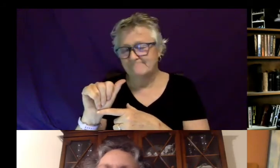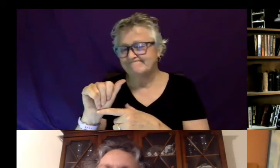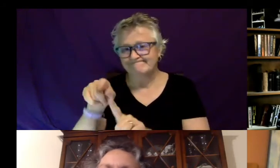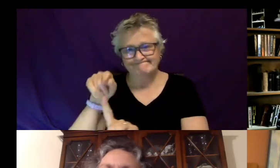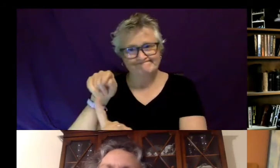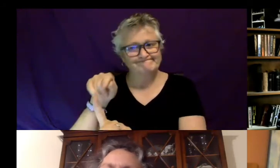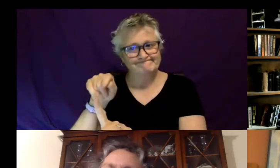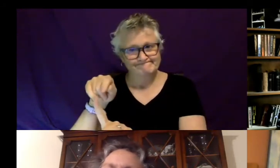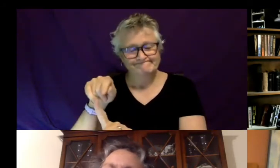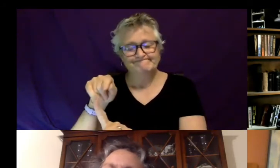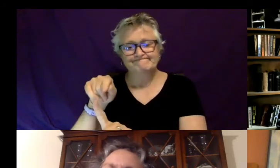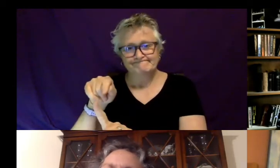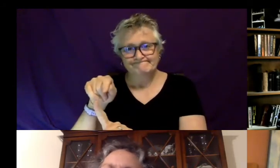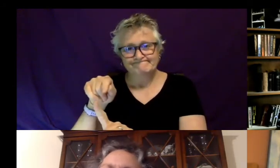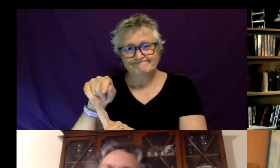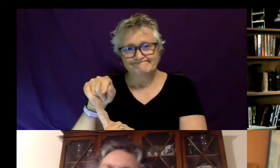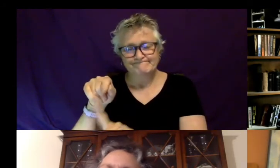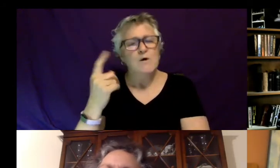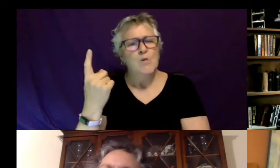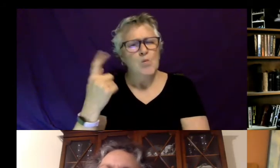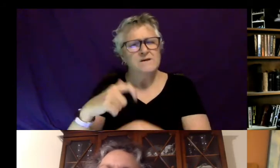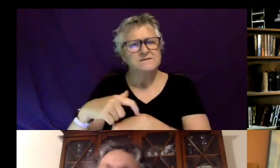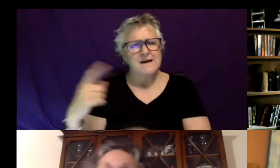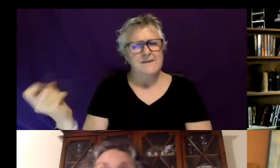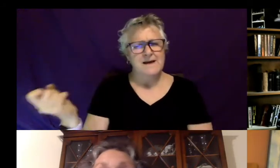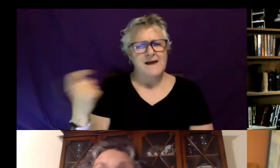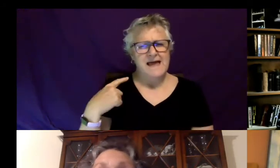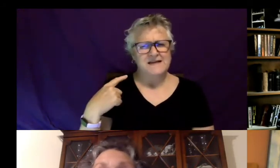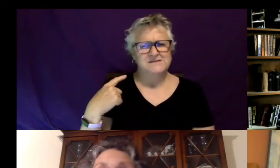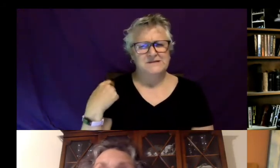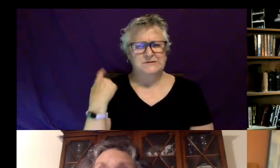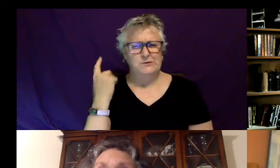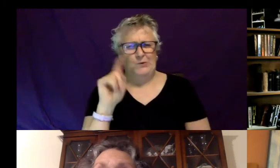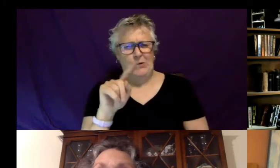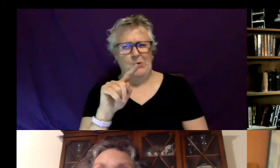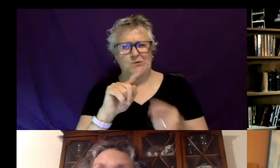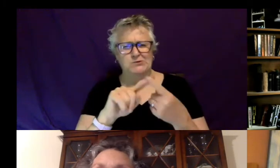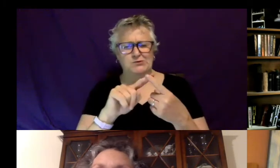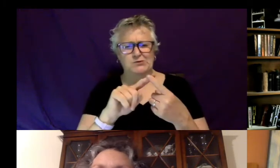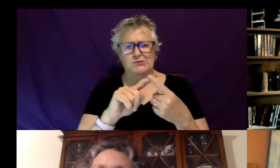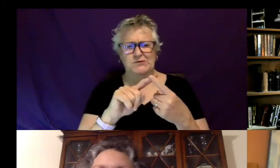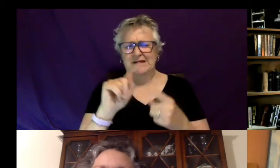I, uh, was asked to go to the Topsfield Fair a few years ago. Oh wow! Um, and set